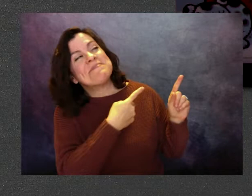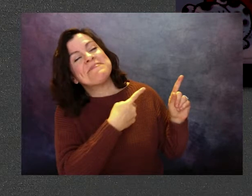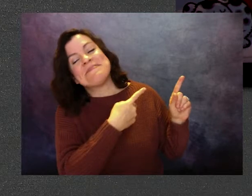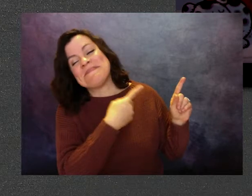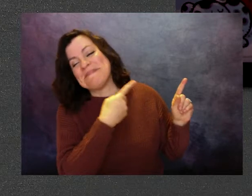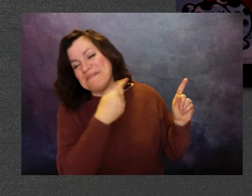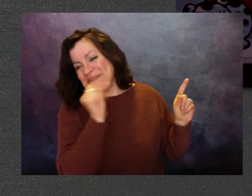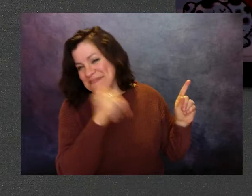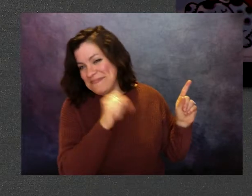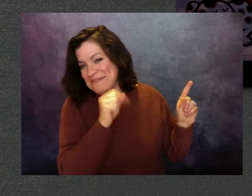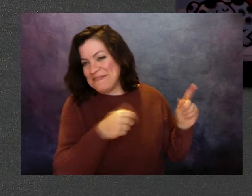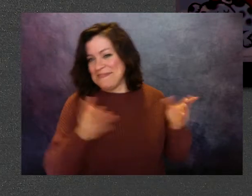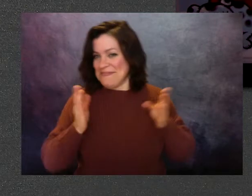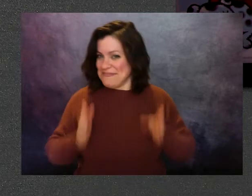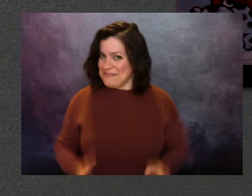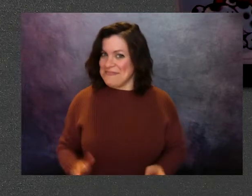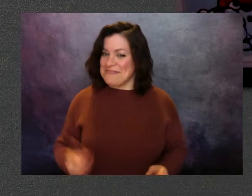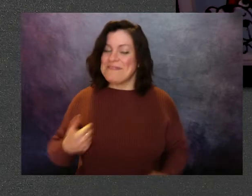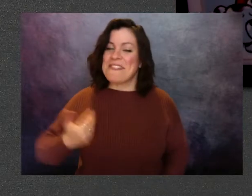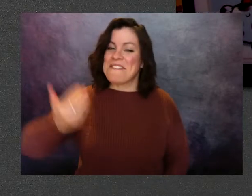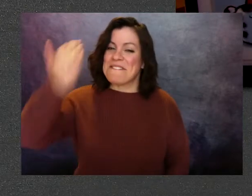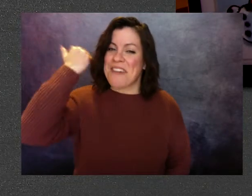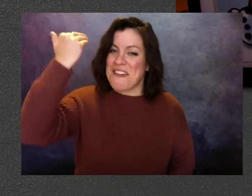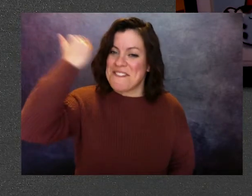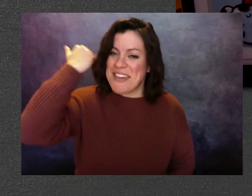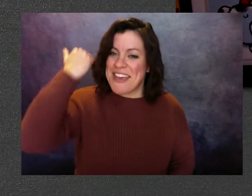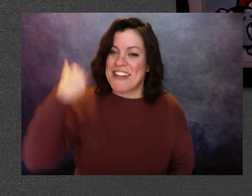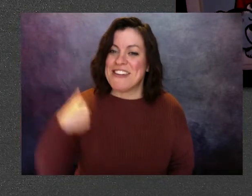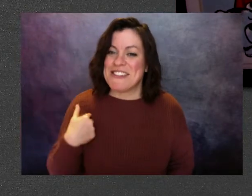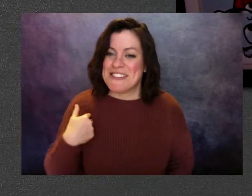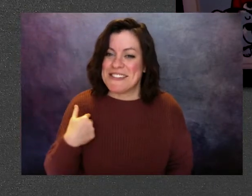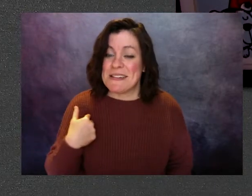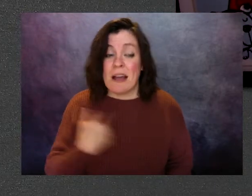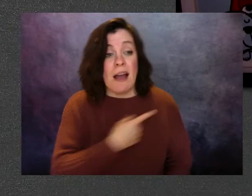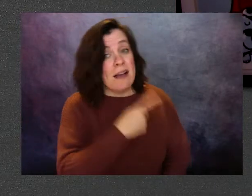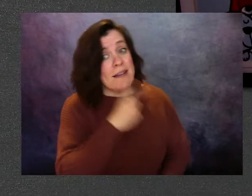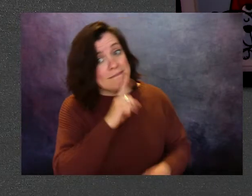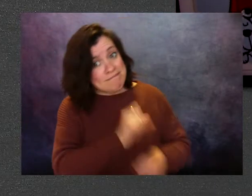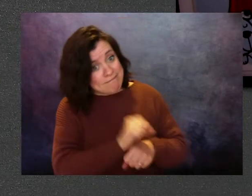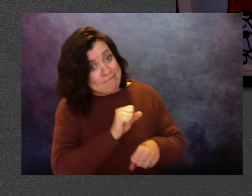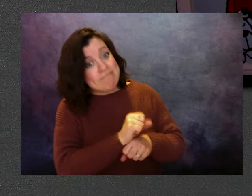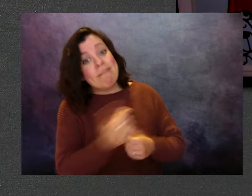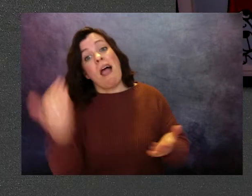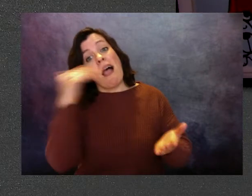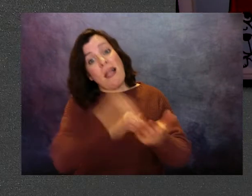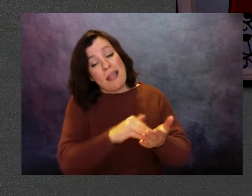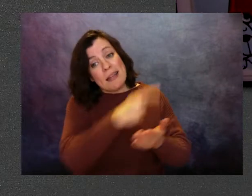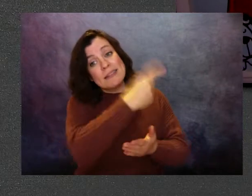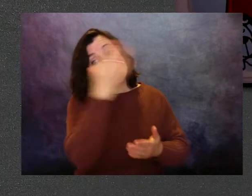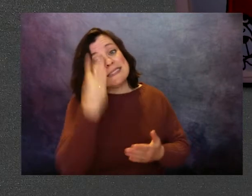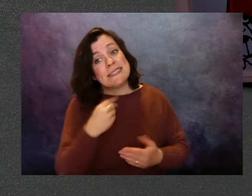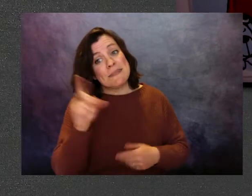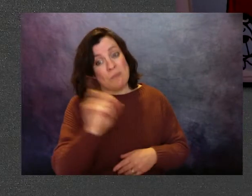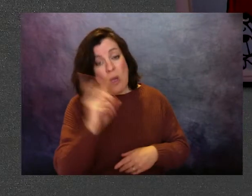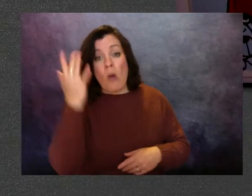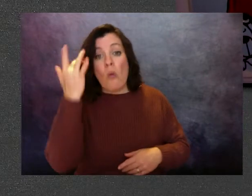I'm a firefighter. It looks like they do. If they're on duty, they sleep at the fire station.